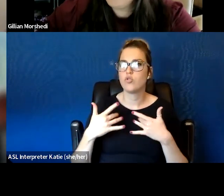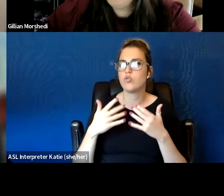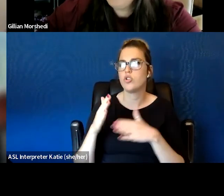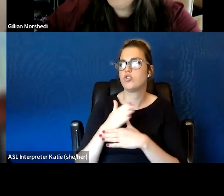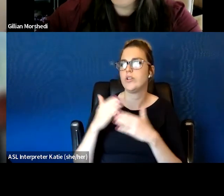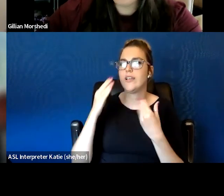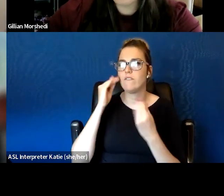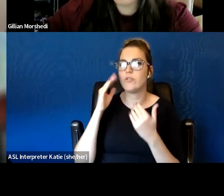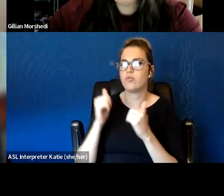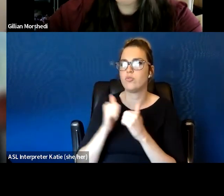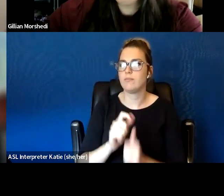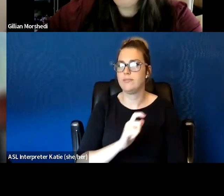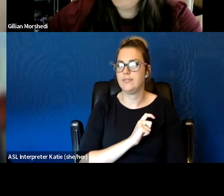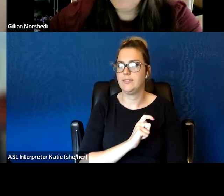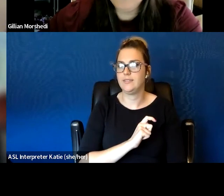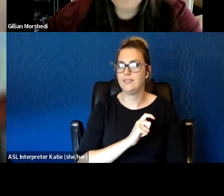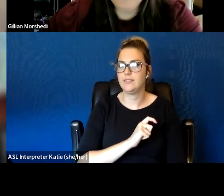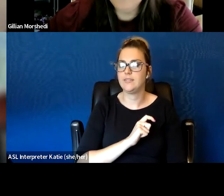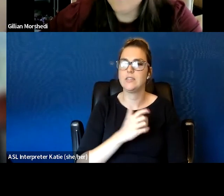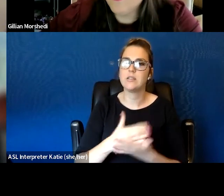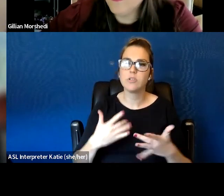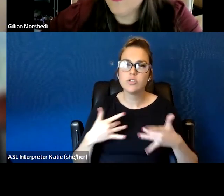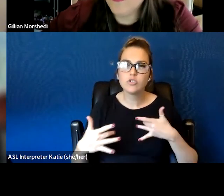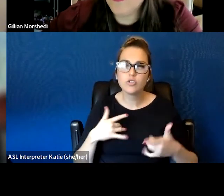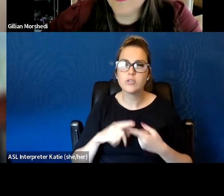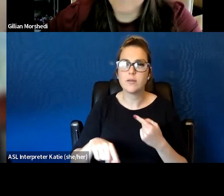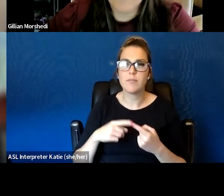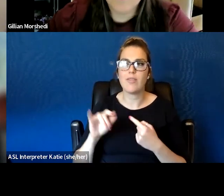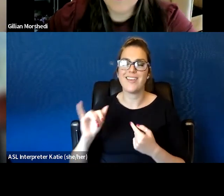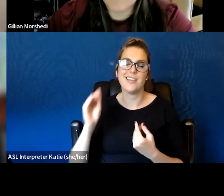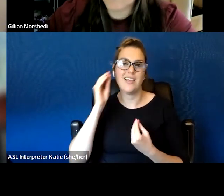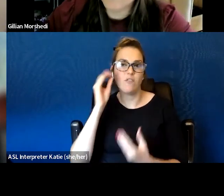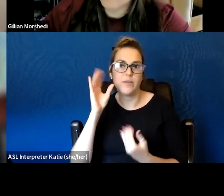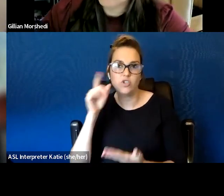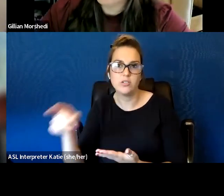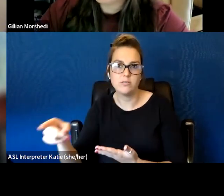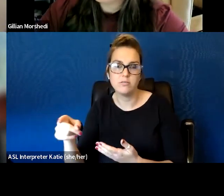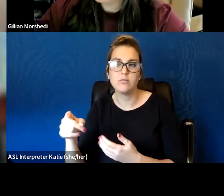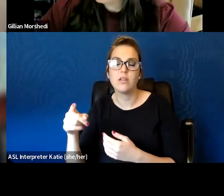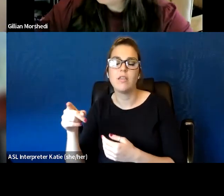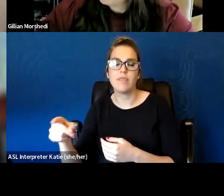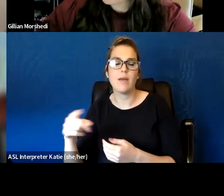because there are concerns about it being used in a punitive way, and that,